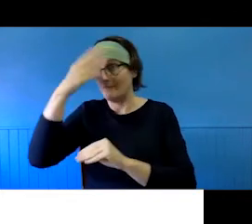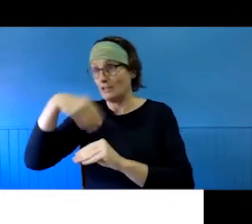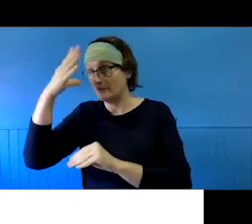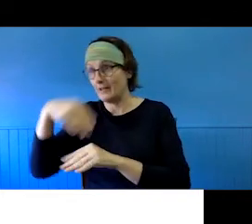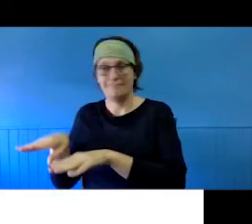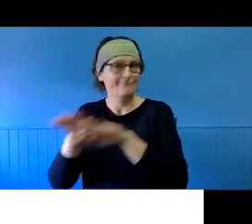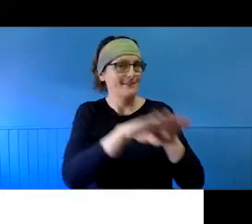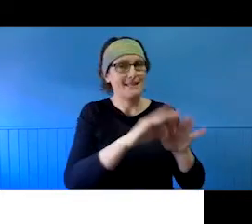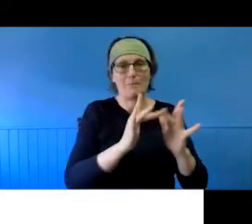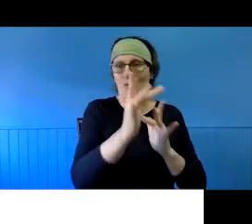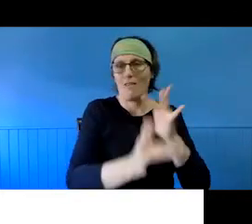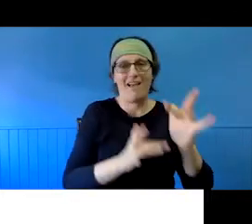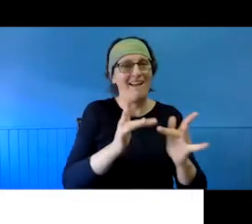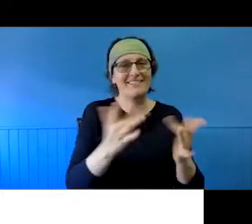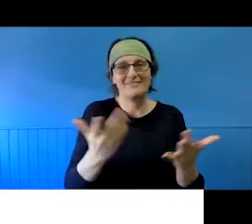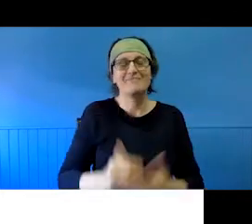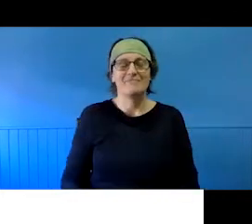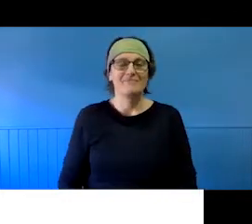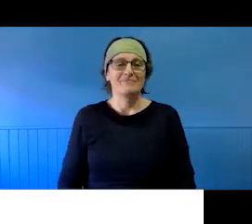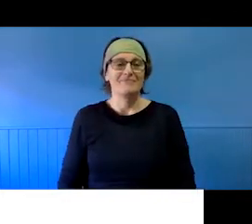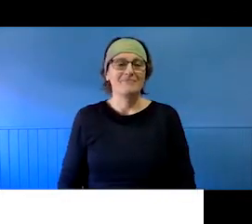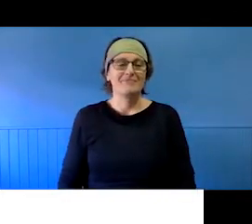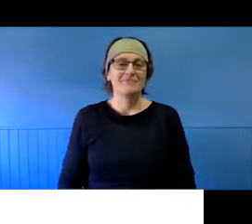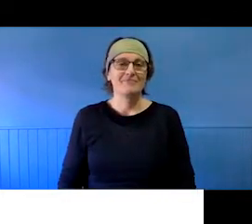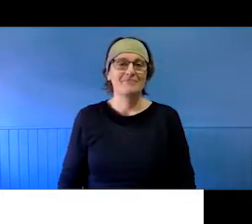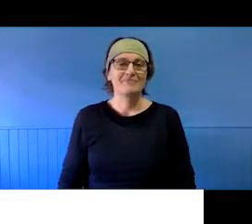So what I'm going to do is, really, I'm brushing